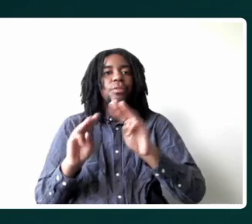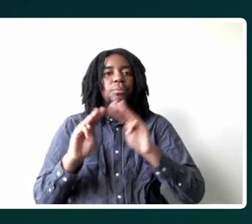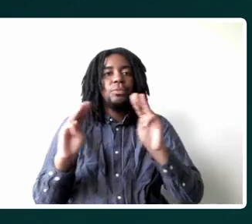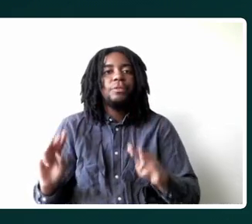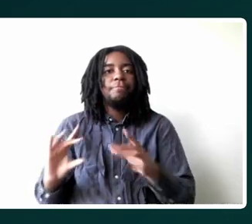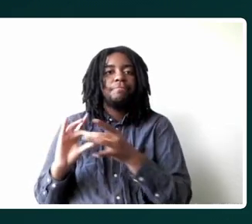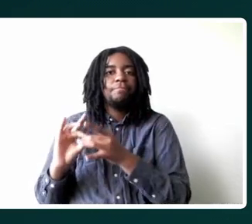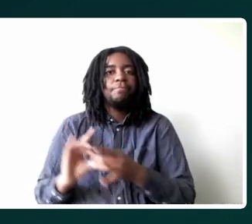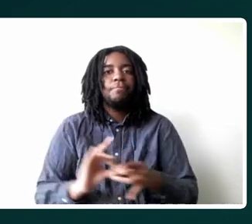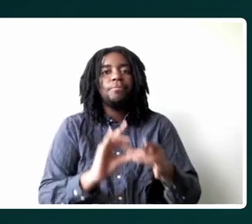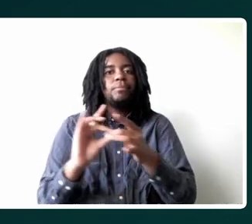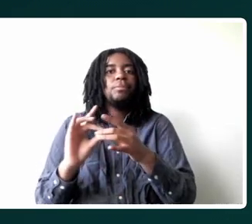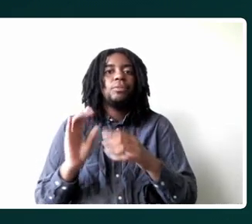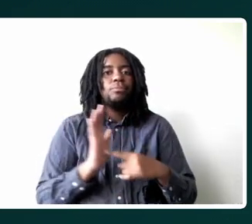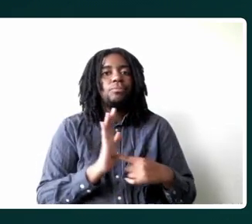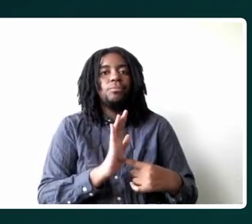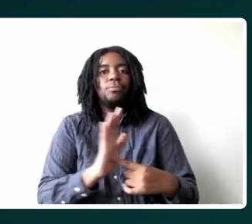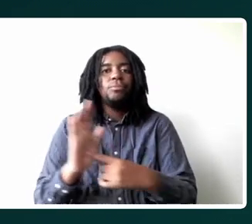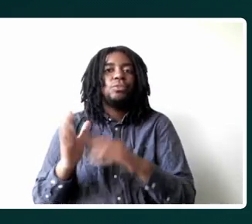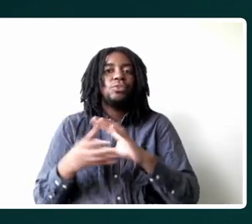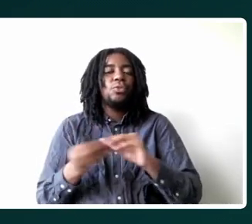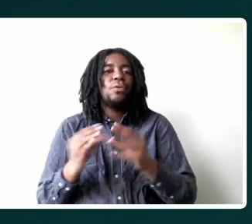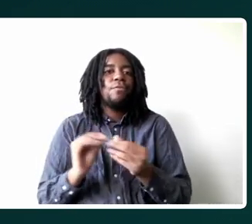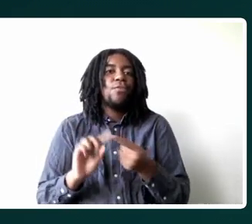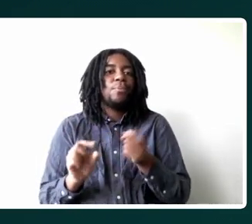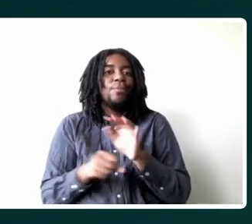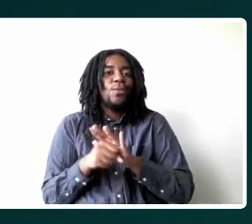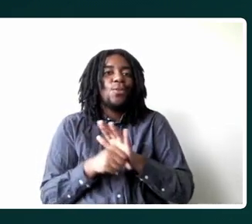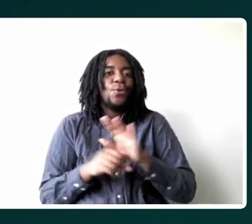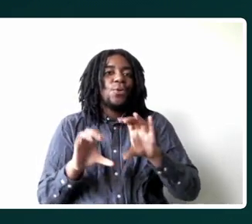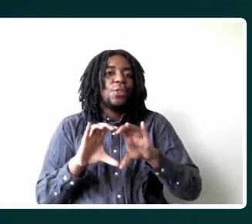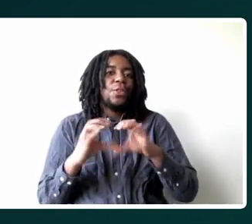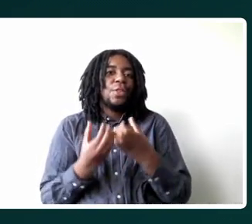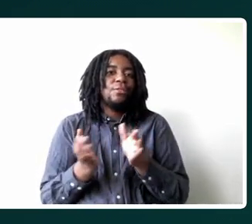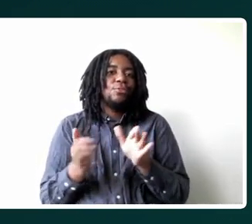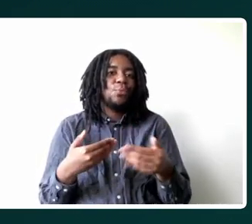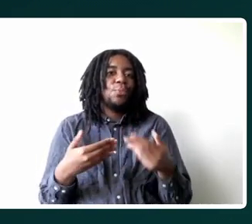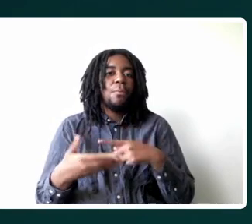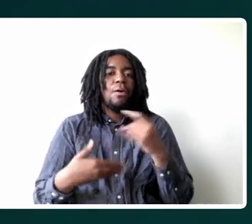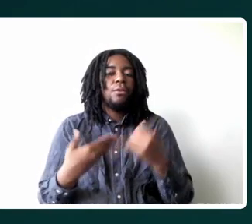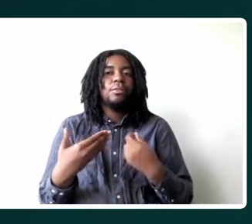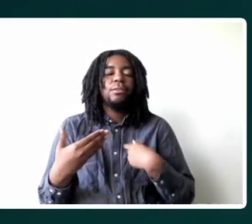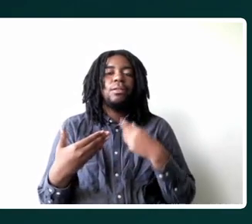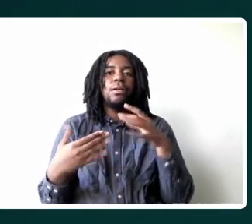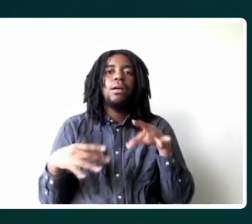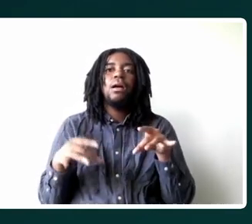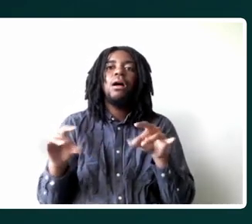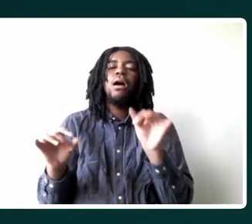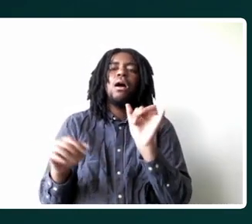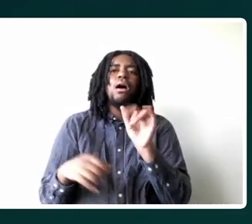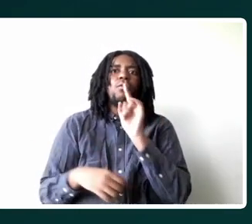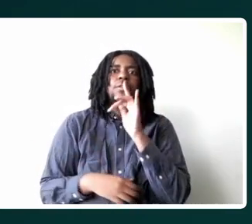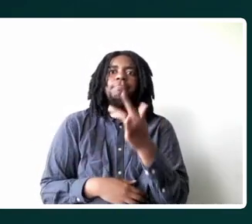these local classroom projects, and we found that it resonated particularly with immigrant families.